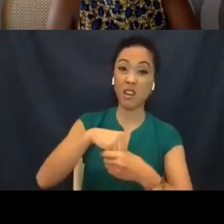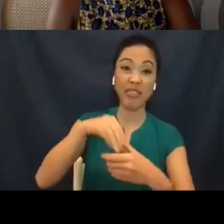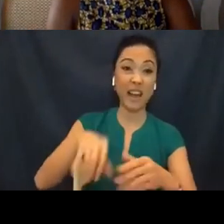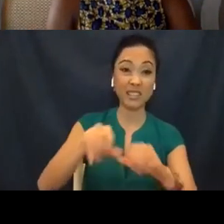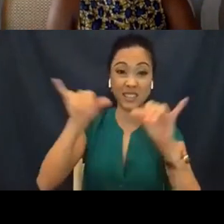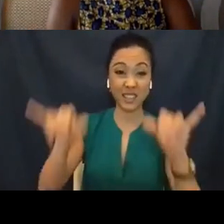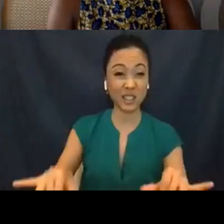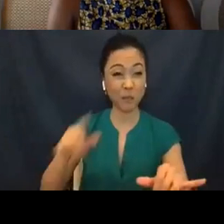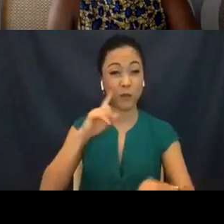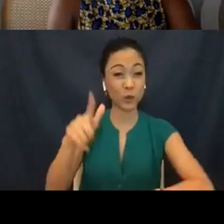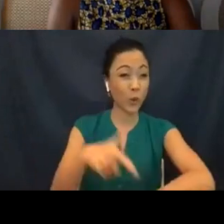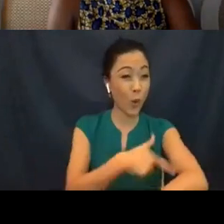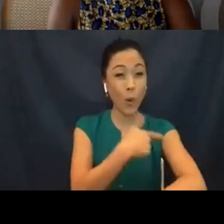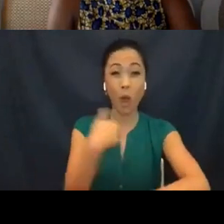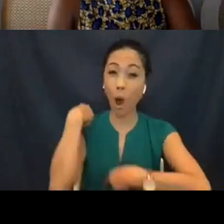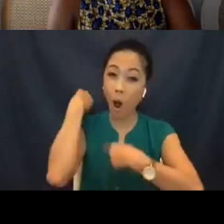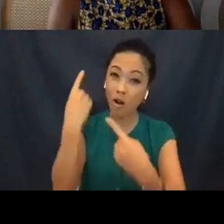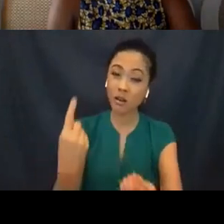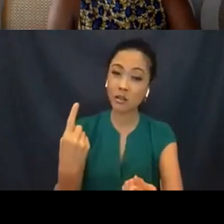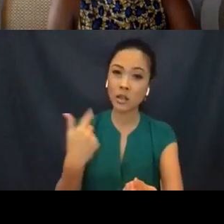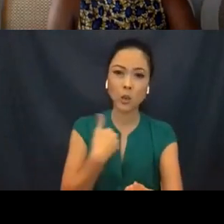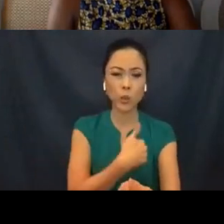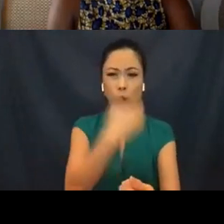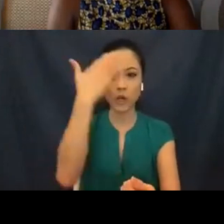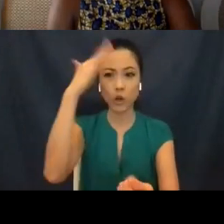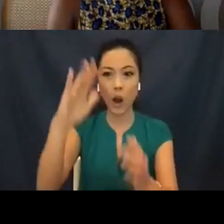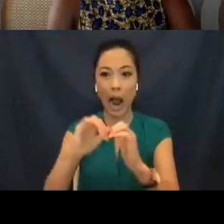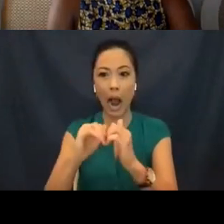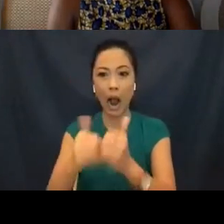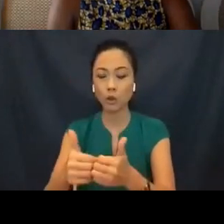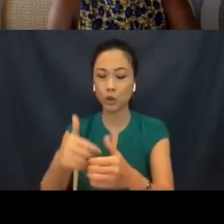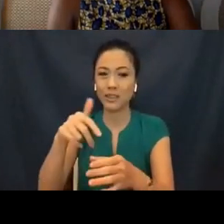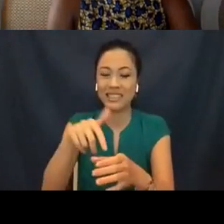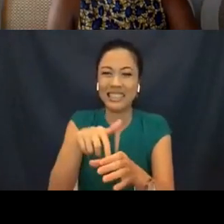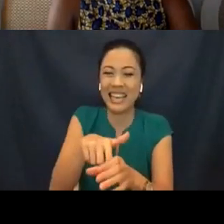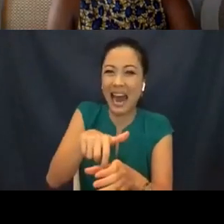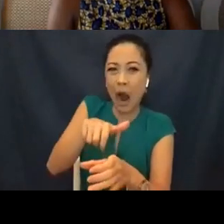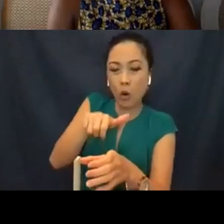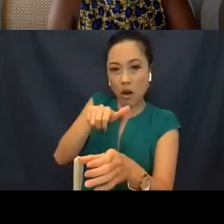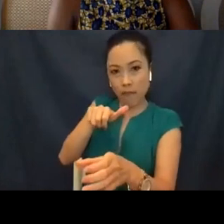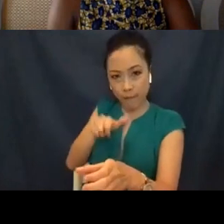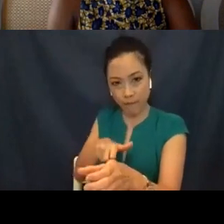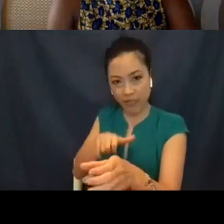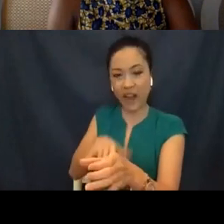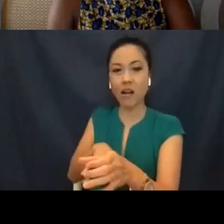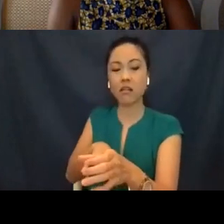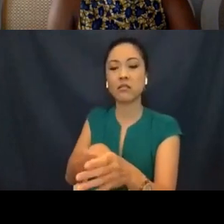from these conversations. The flip side of that, too, from DTH's perspective, I want